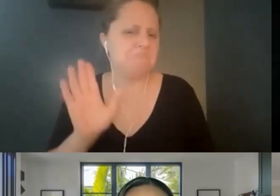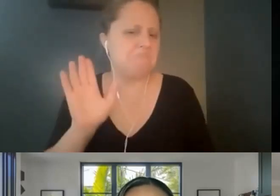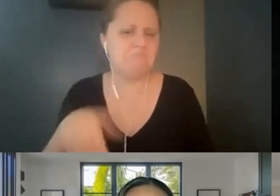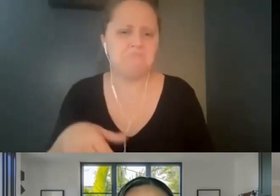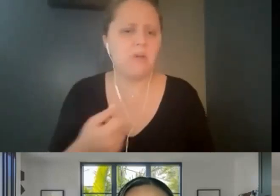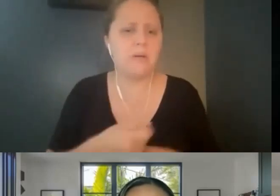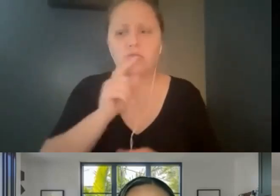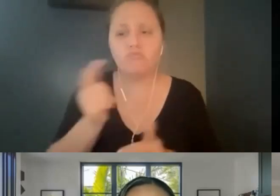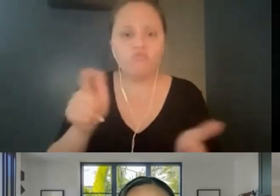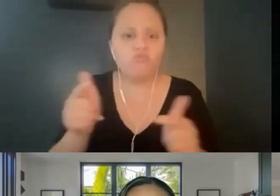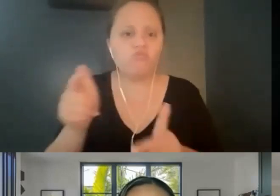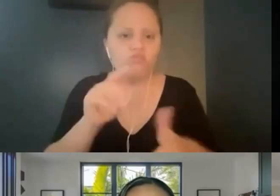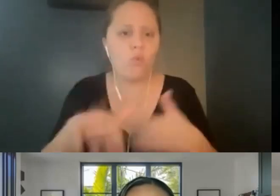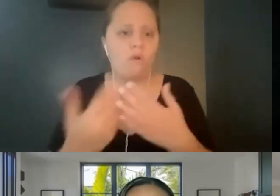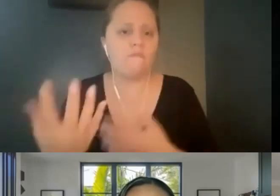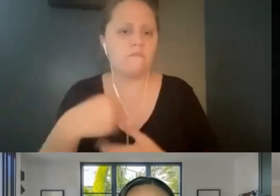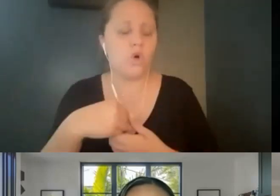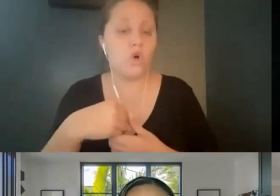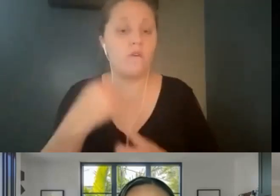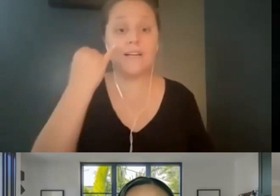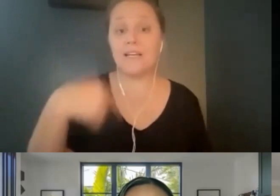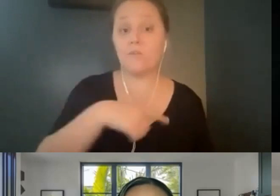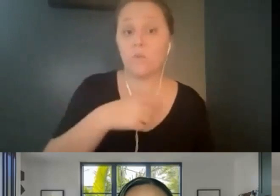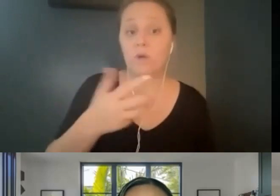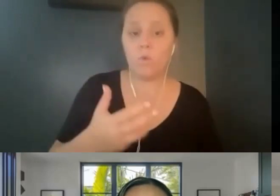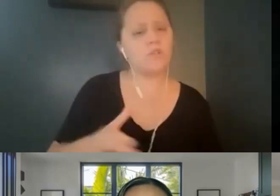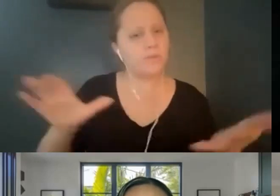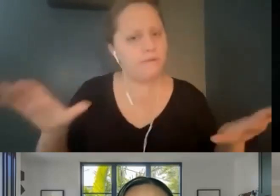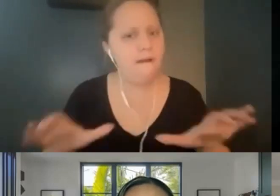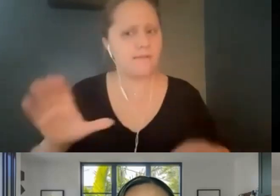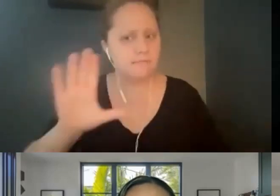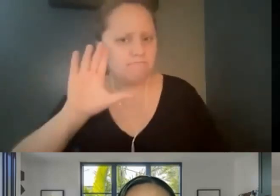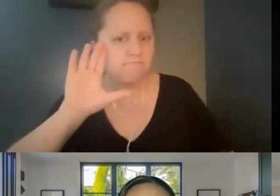if we want to be active listeners and engage and respectful for everyone, learning those different communication